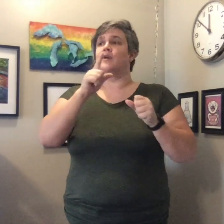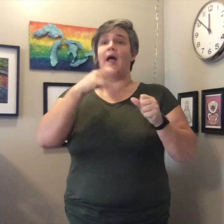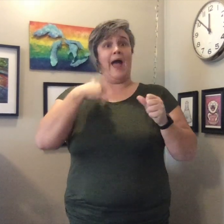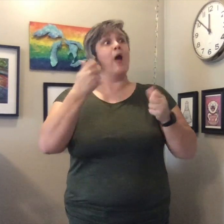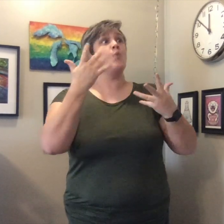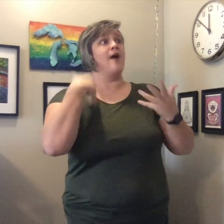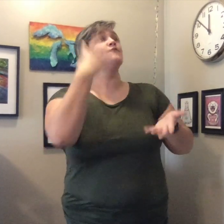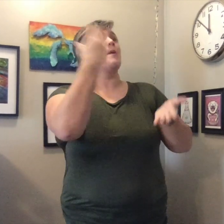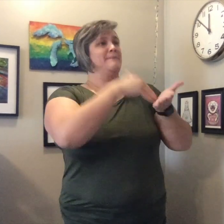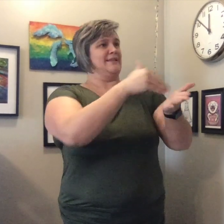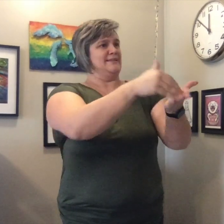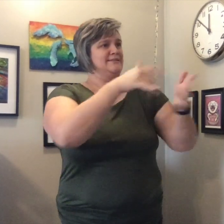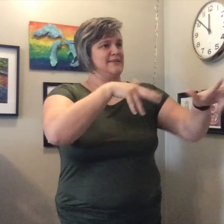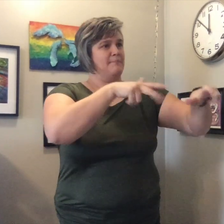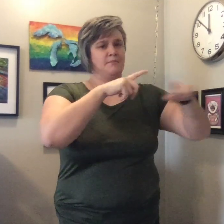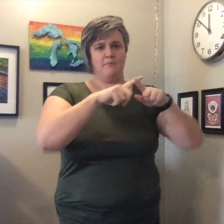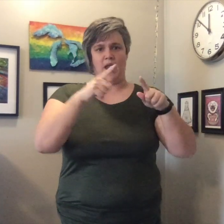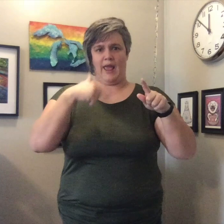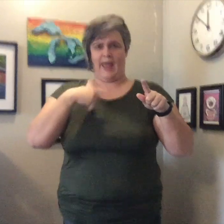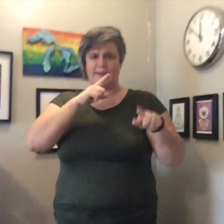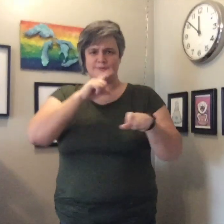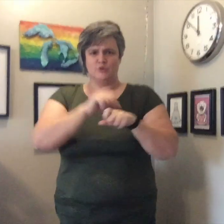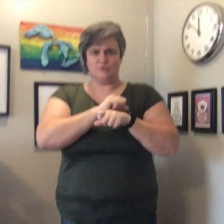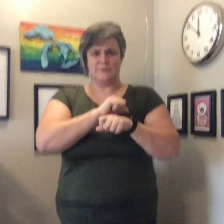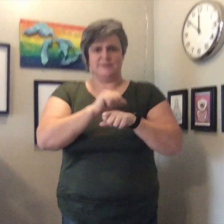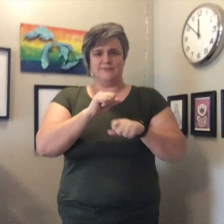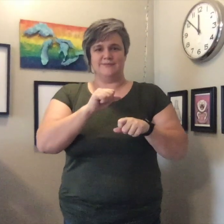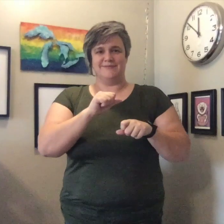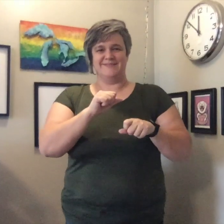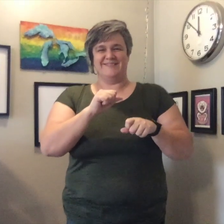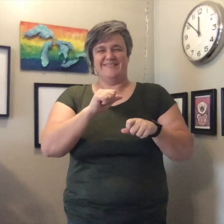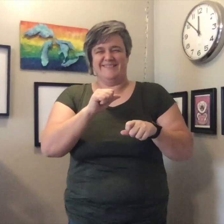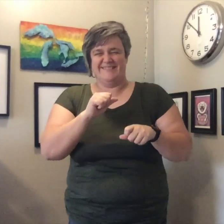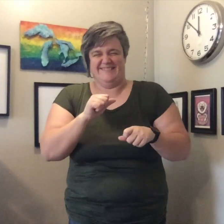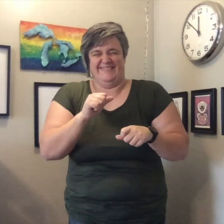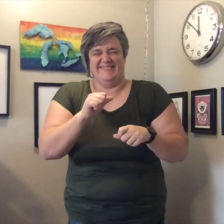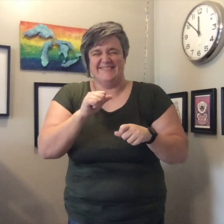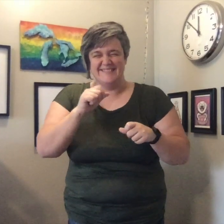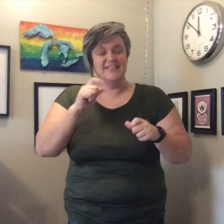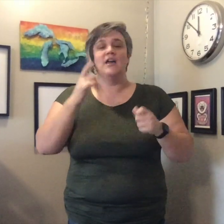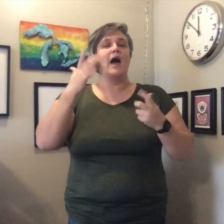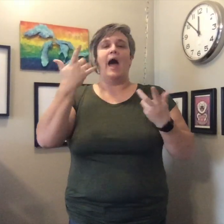not only having a long-term goal of being achievable-- Sorry about the dog.